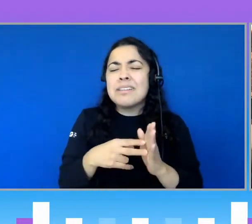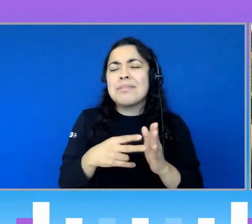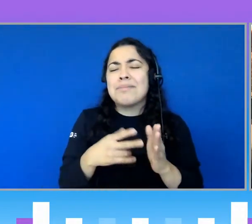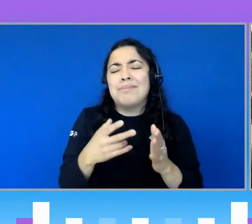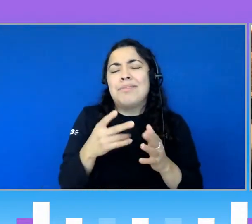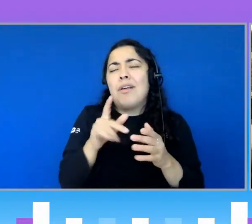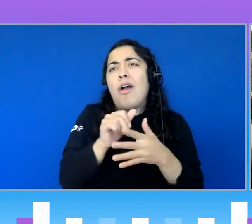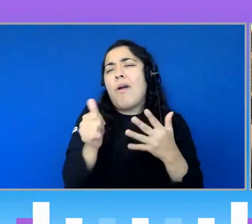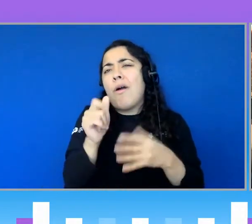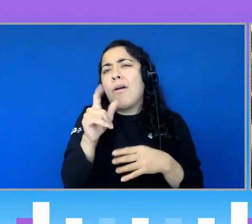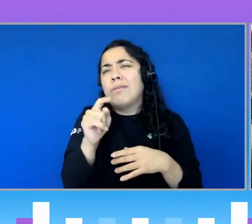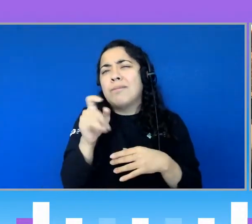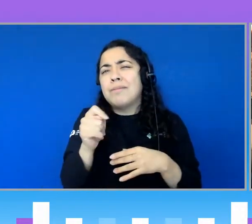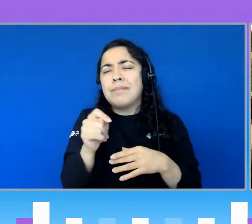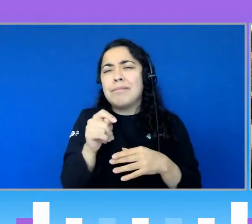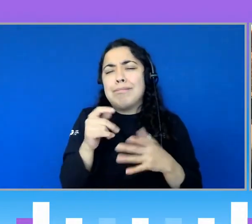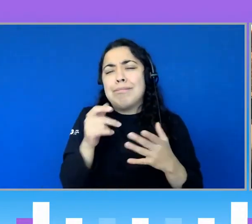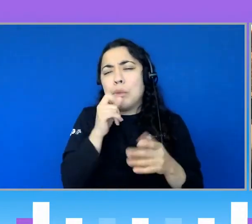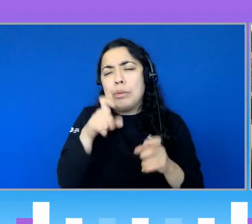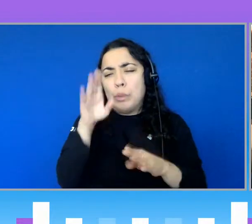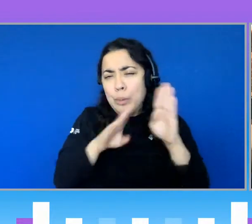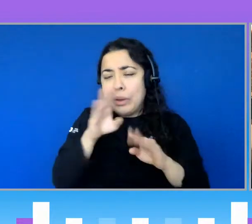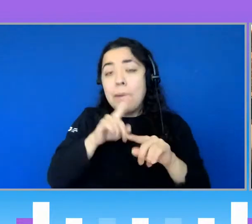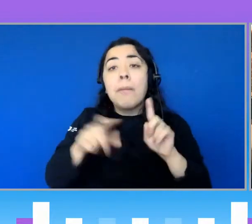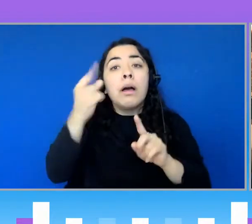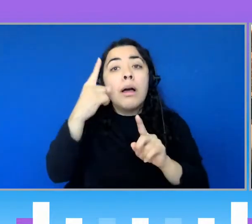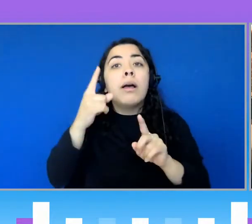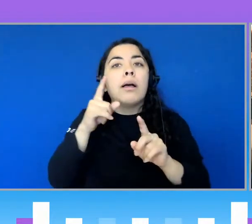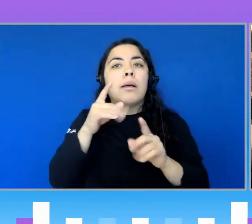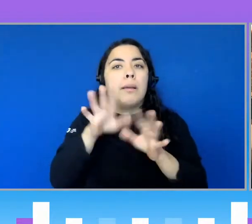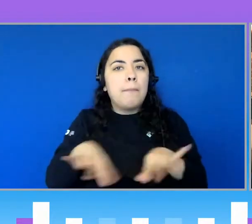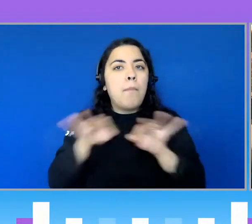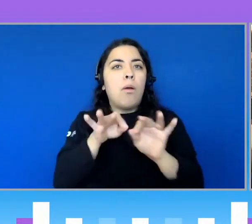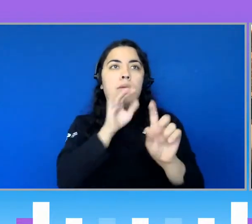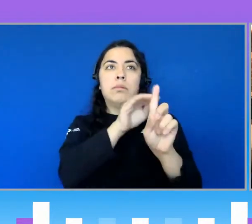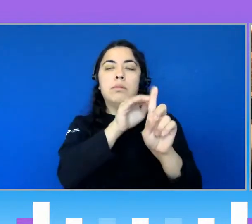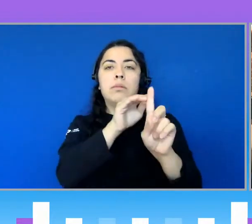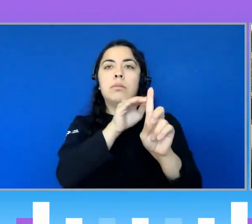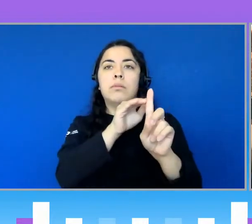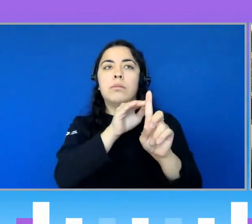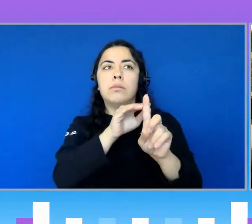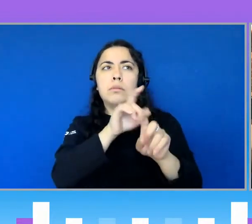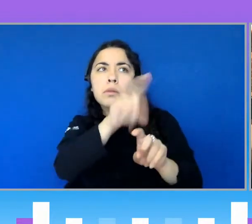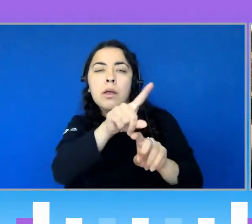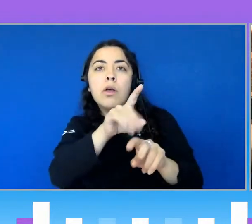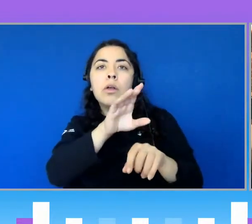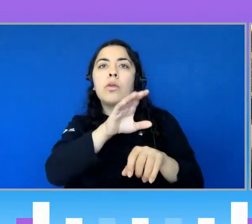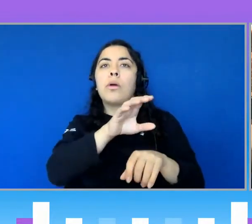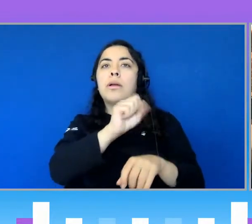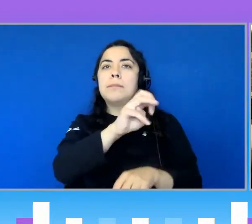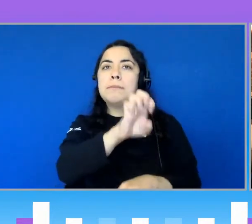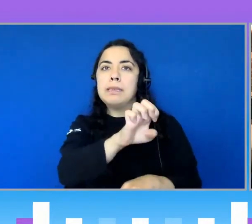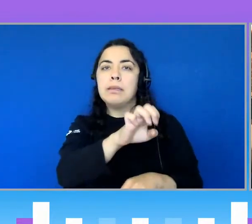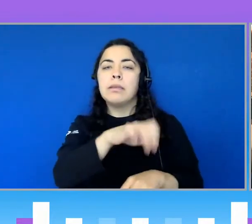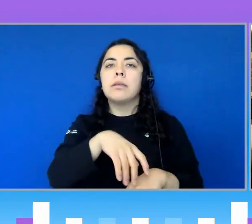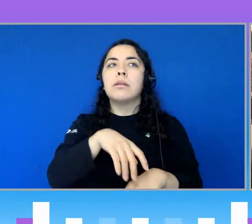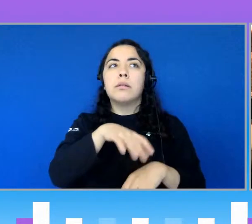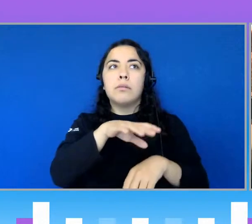about the alt text, but confirm it with your in-house subject matter experts and ask the community. Remember, you got to